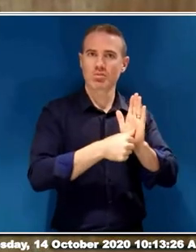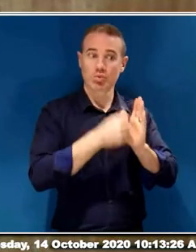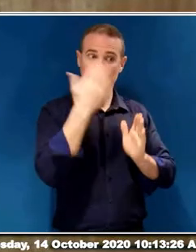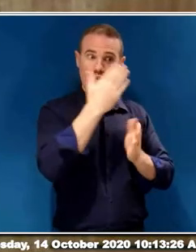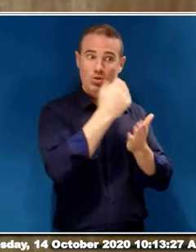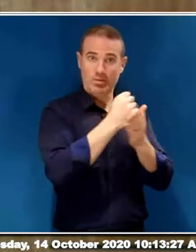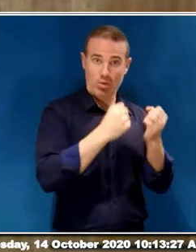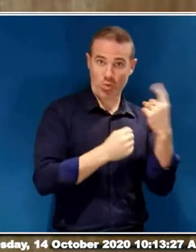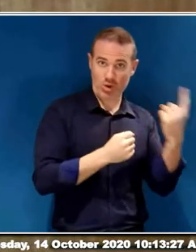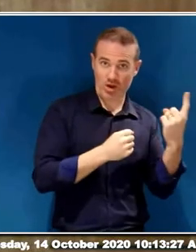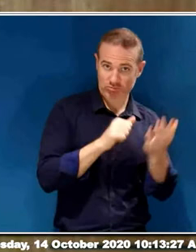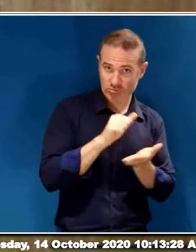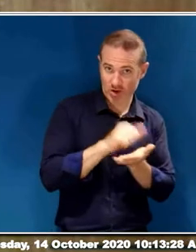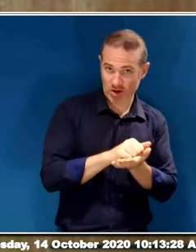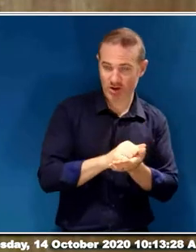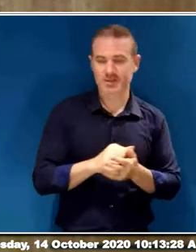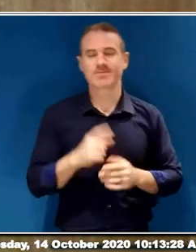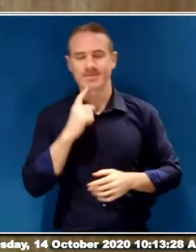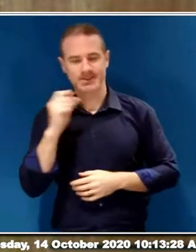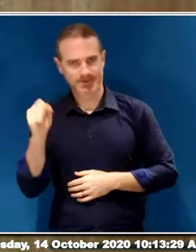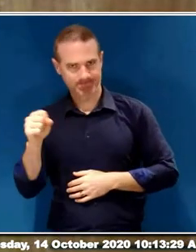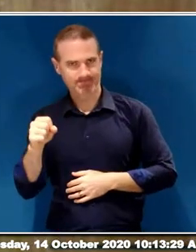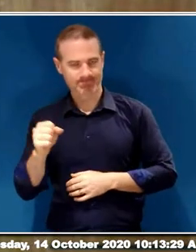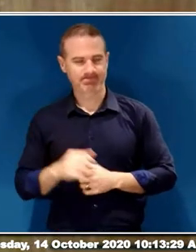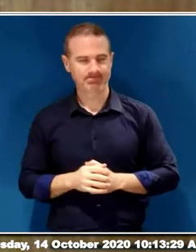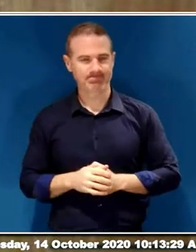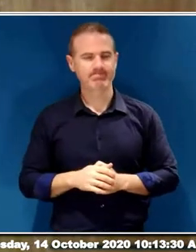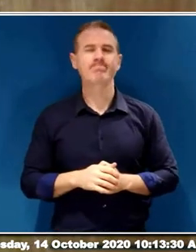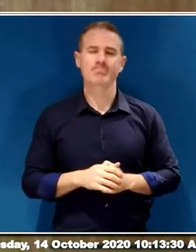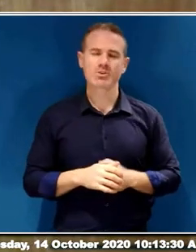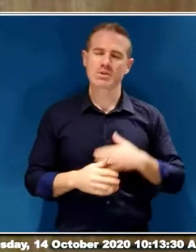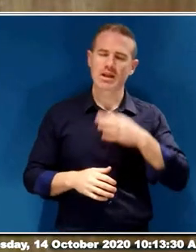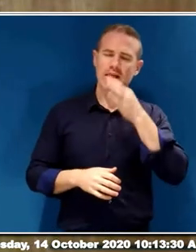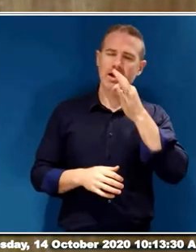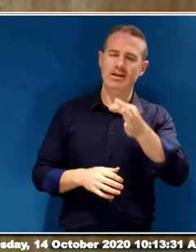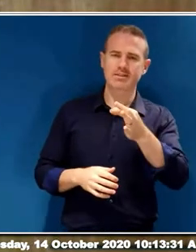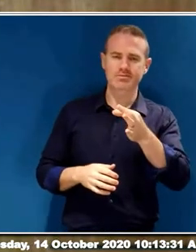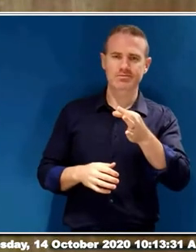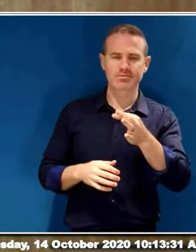What was his experience like in Grades 3 and 4?